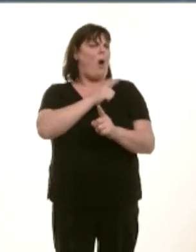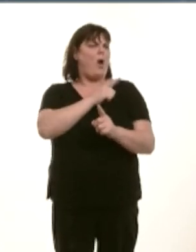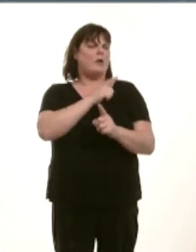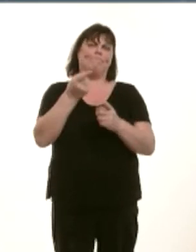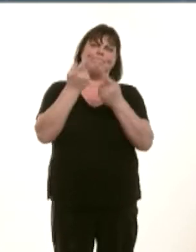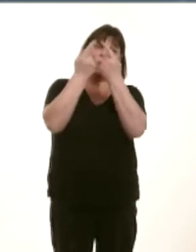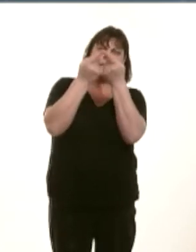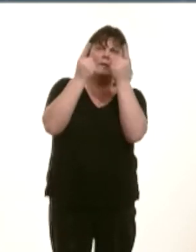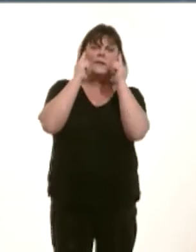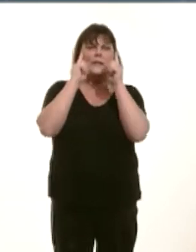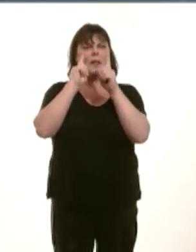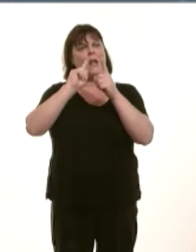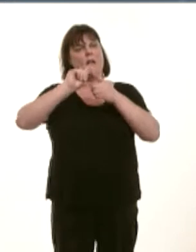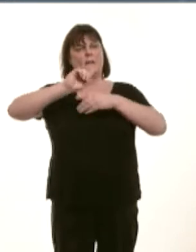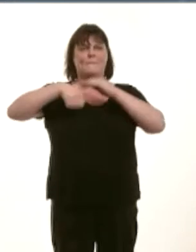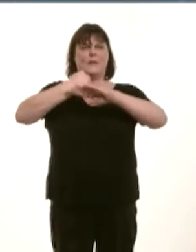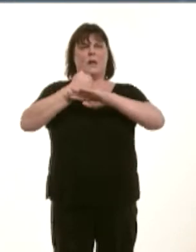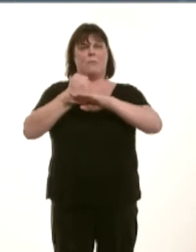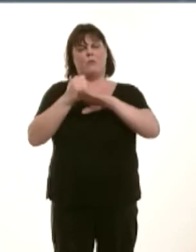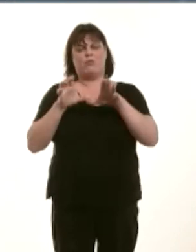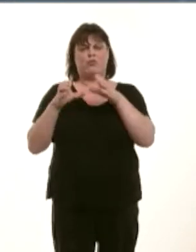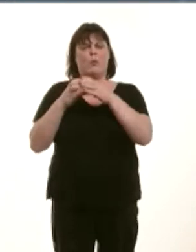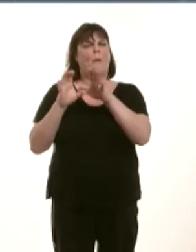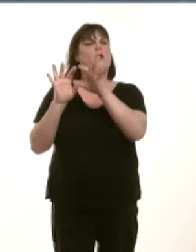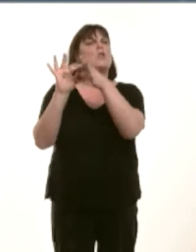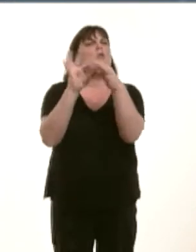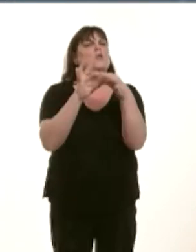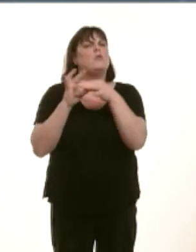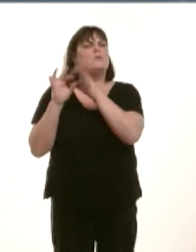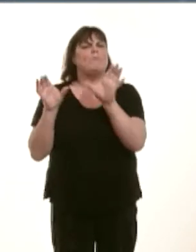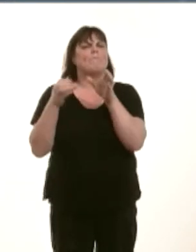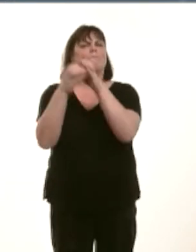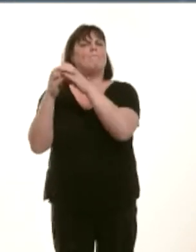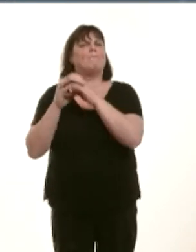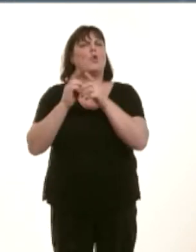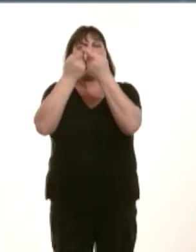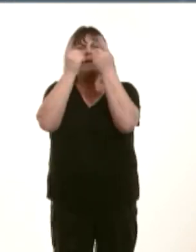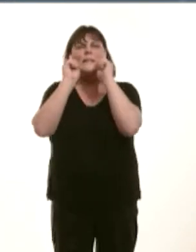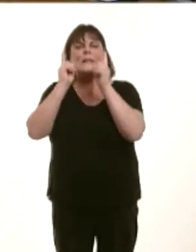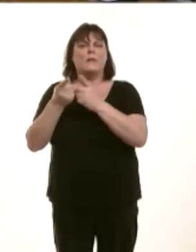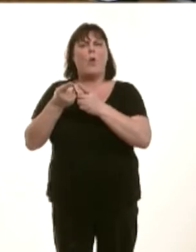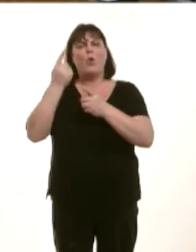a group of confederated universities, or would that risk casting a negative light on the sector, given brand Walesís tainted history in this regard?